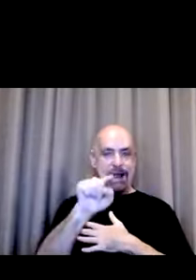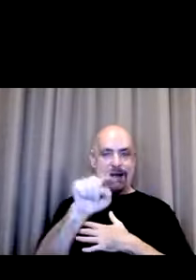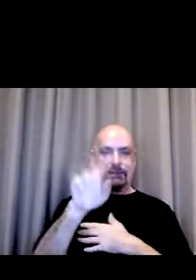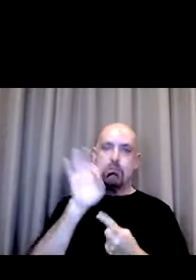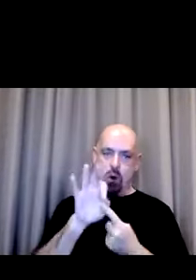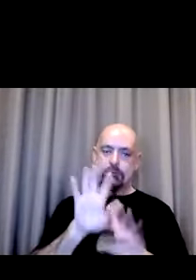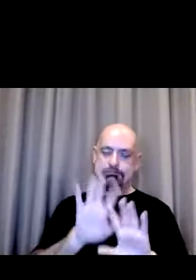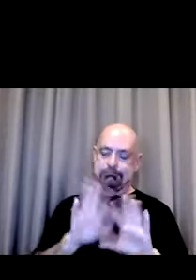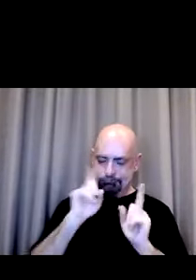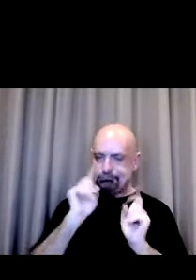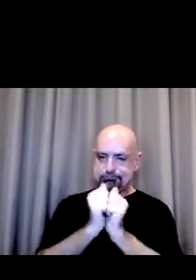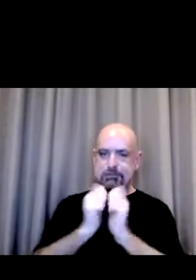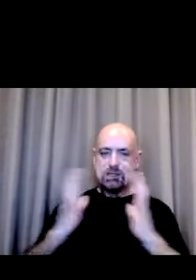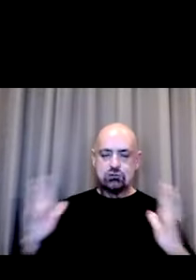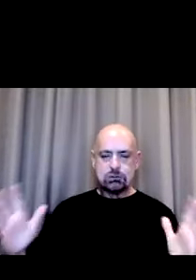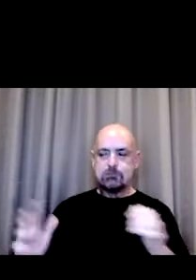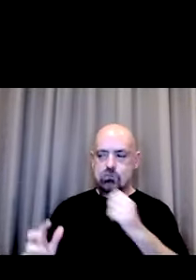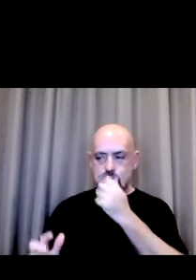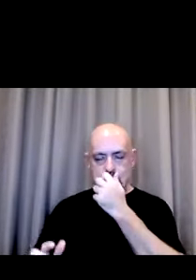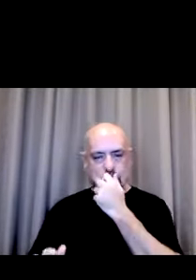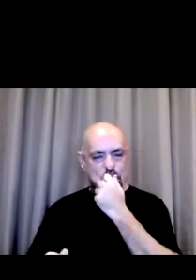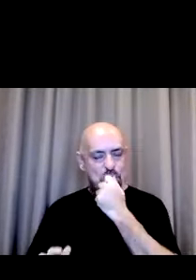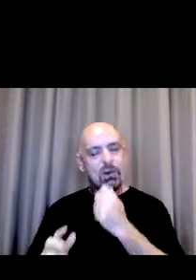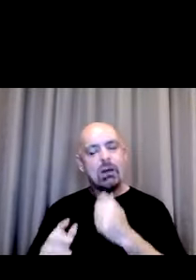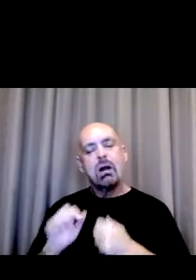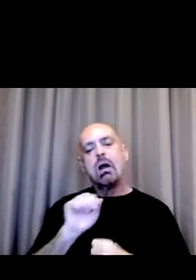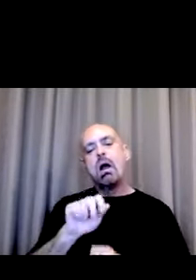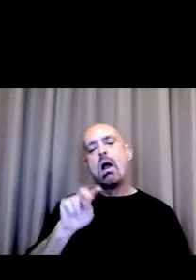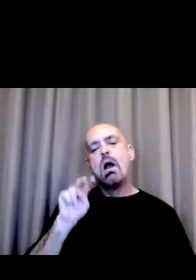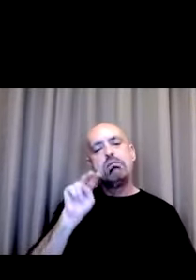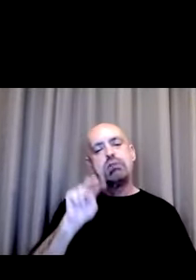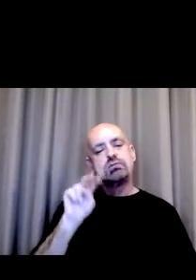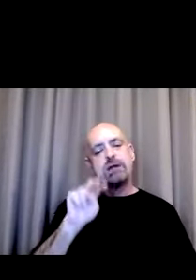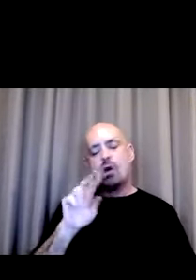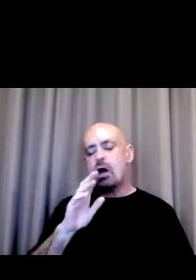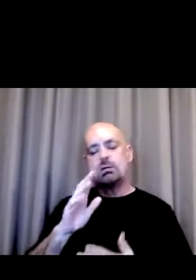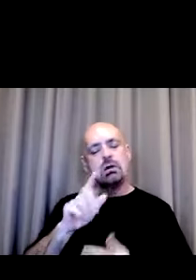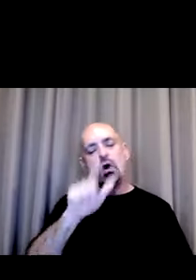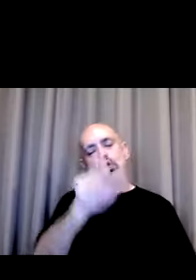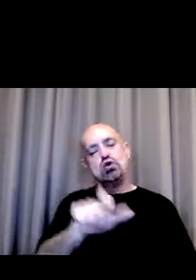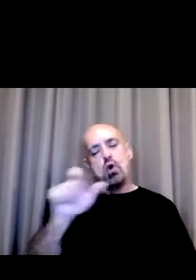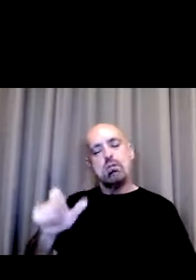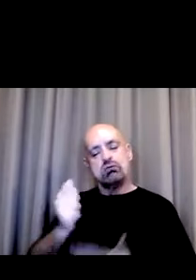it's for wanting more change in America rather than less